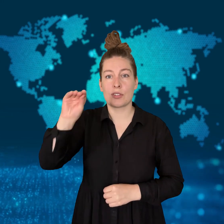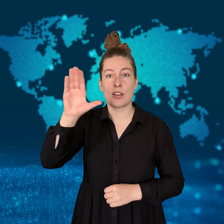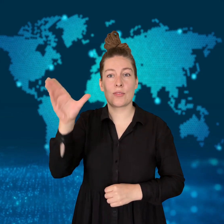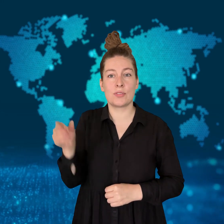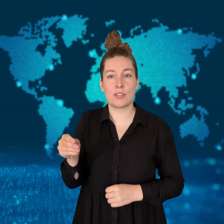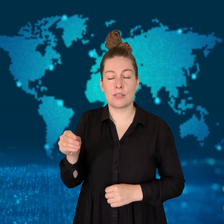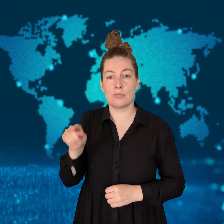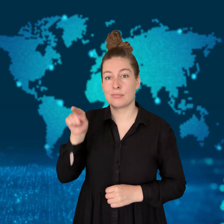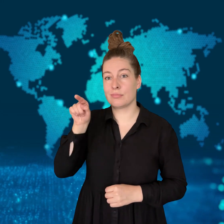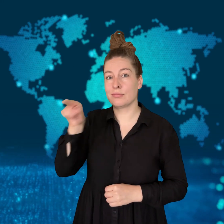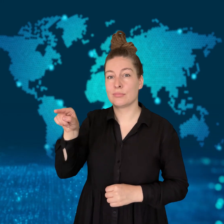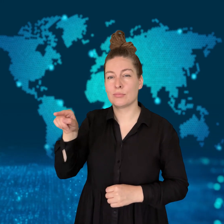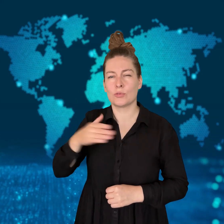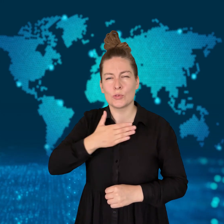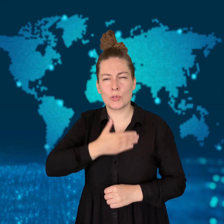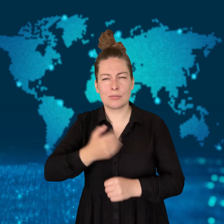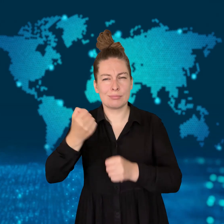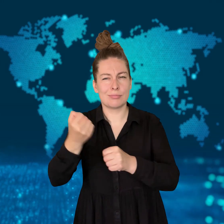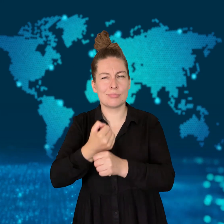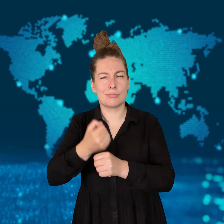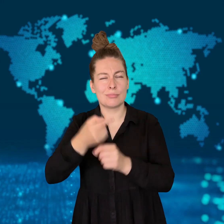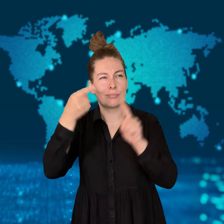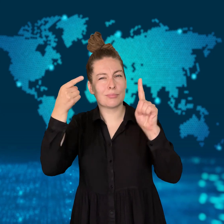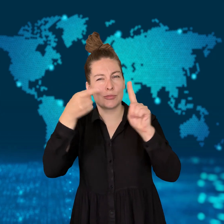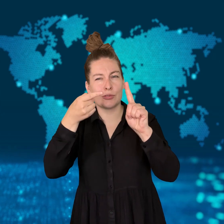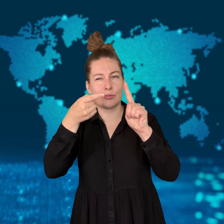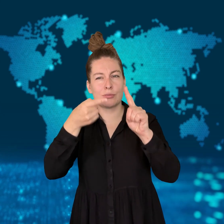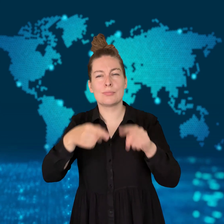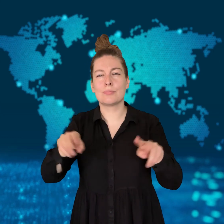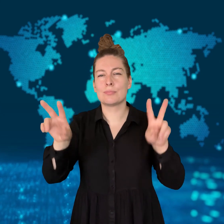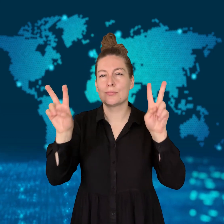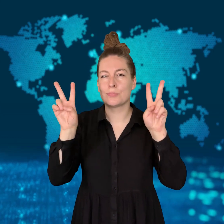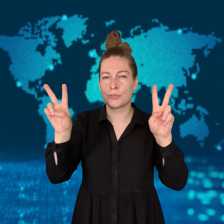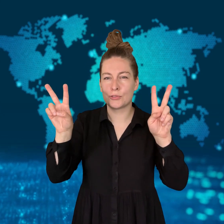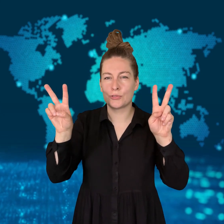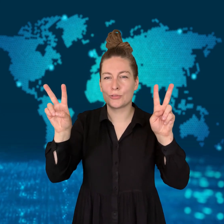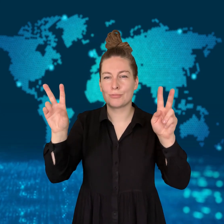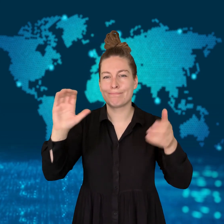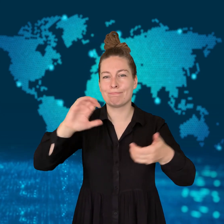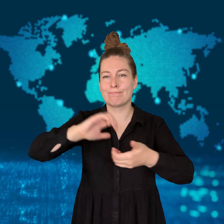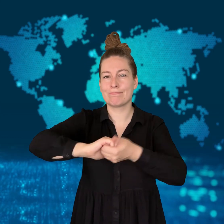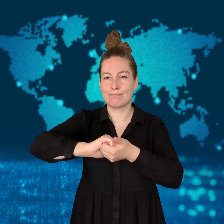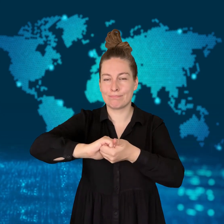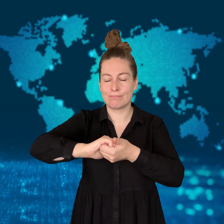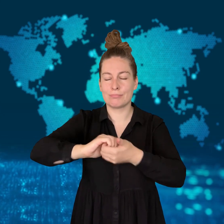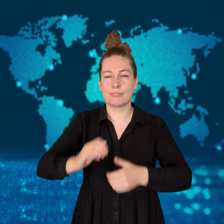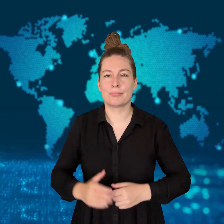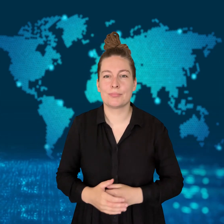Attempts to make peace